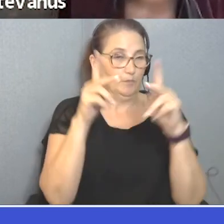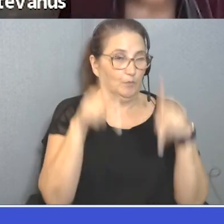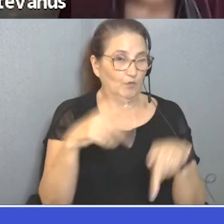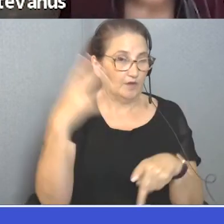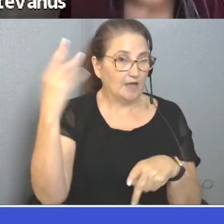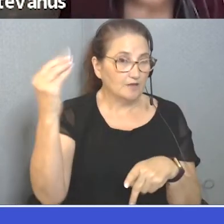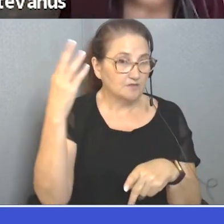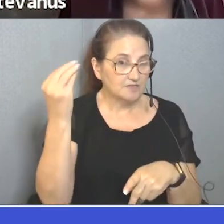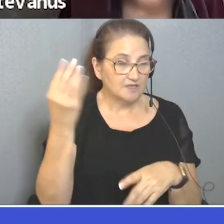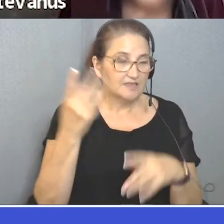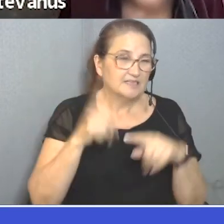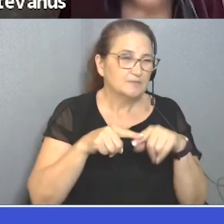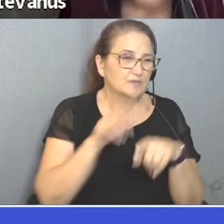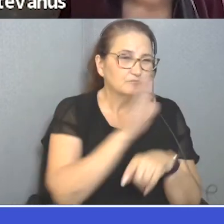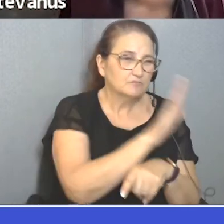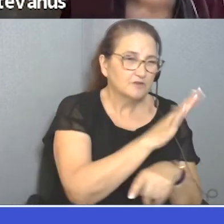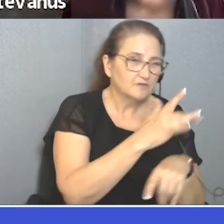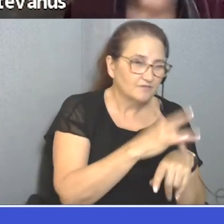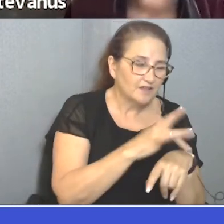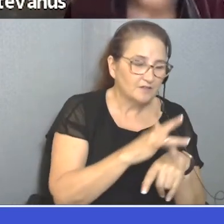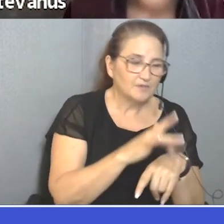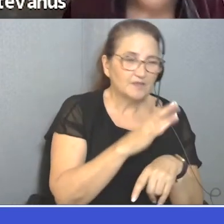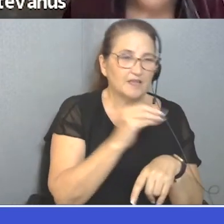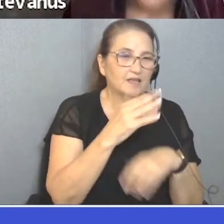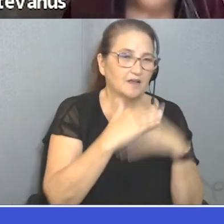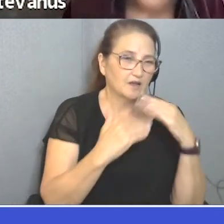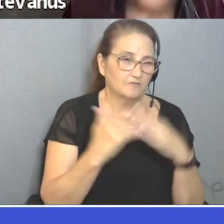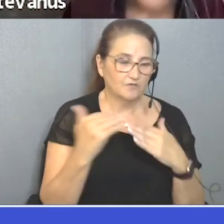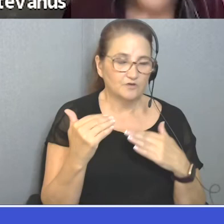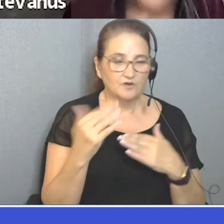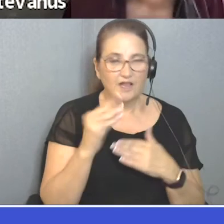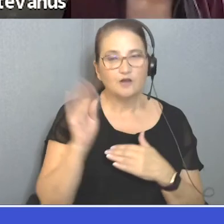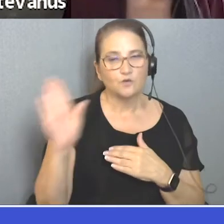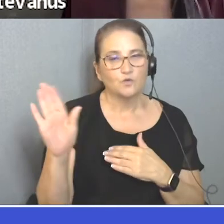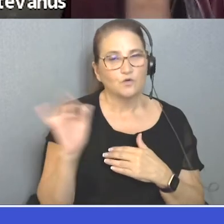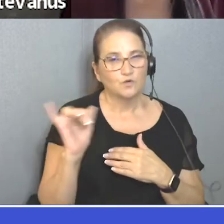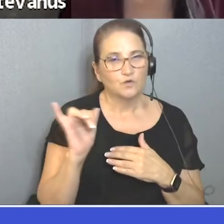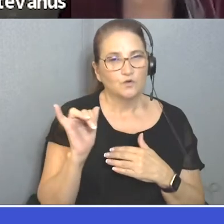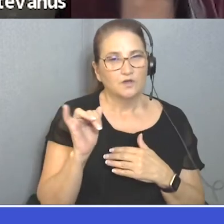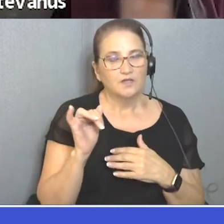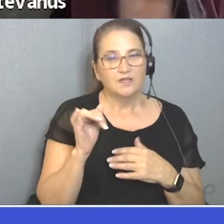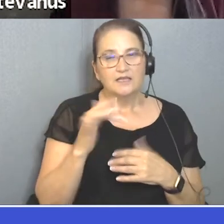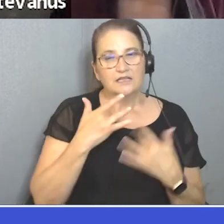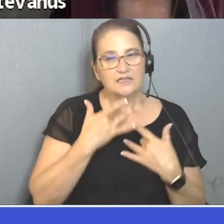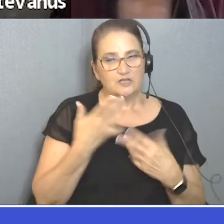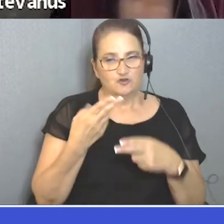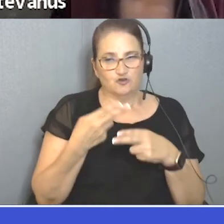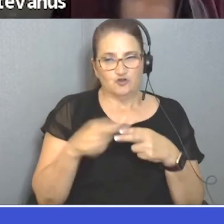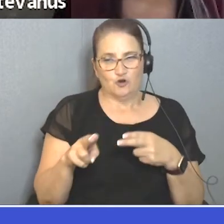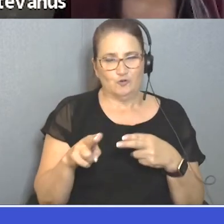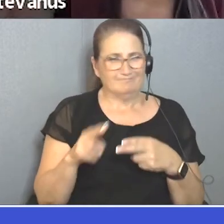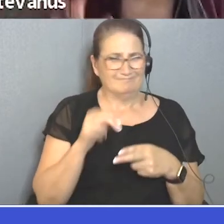outside in person. Based on your comfort and their availability. They're usually pretty brief, they're